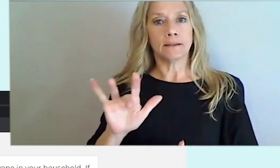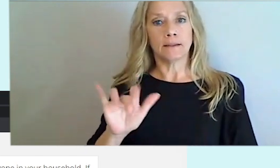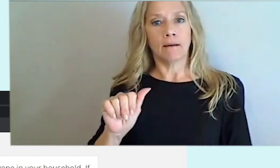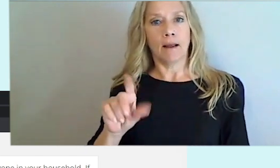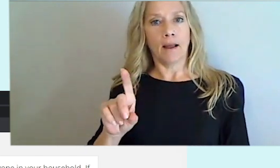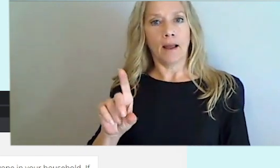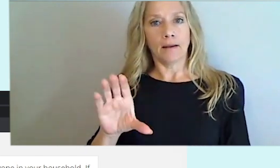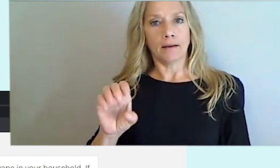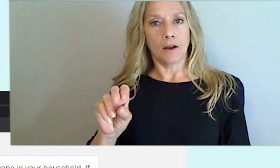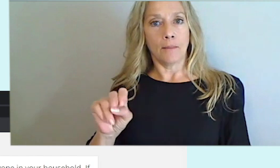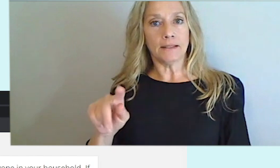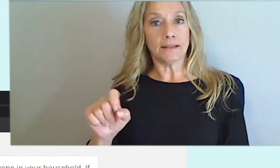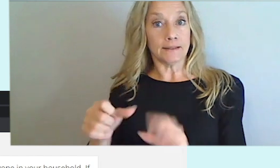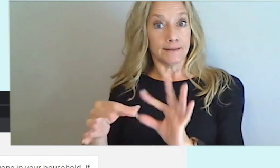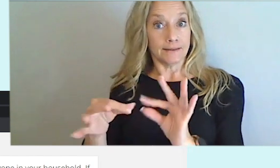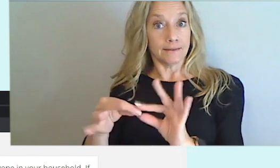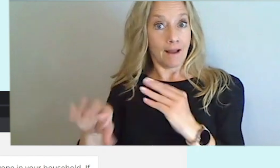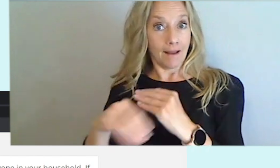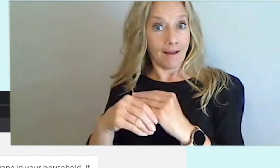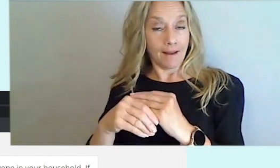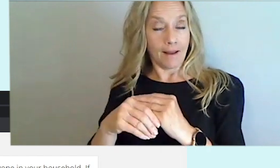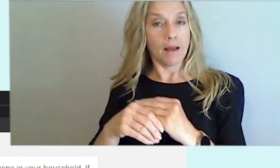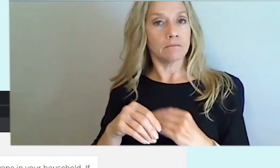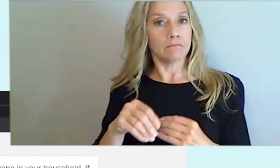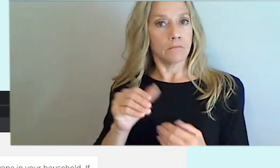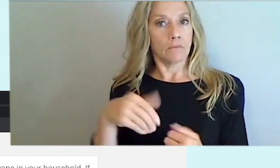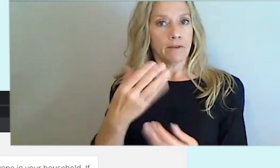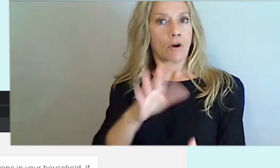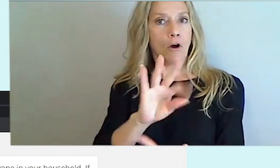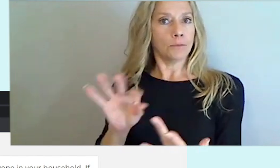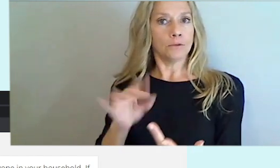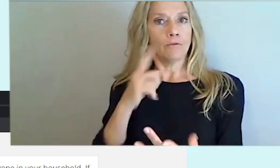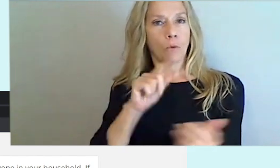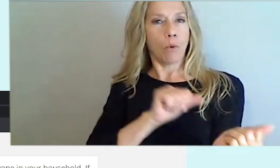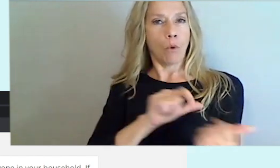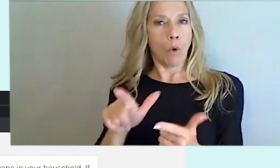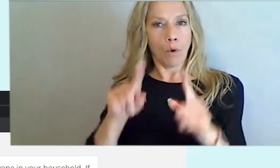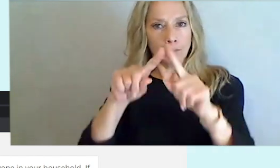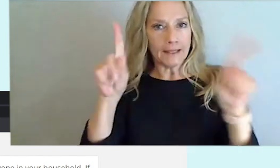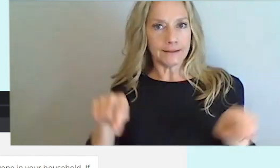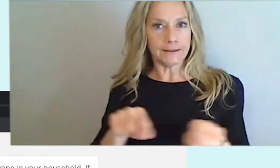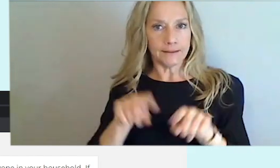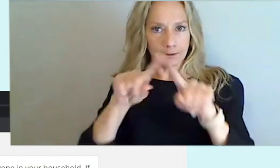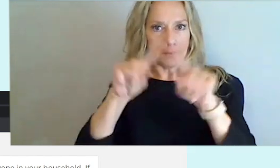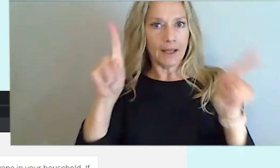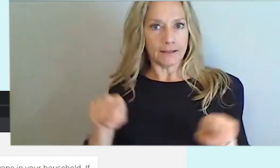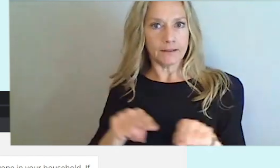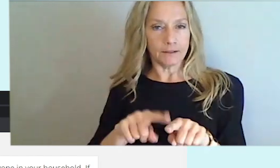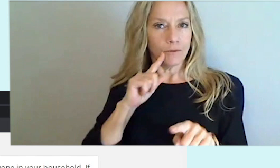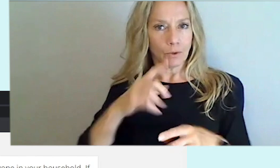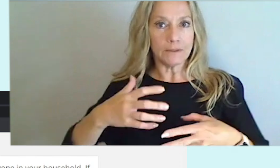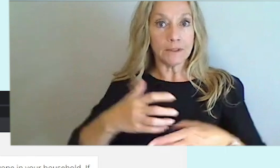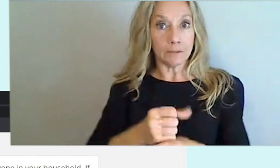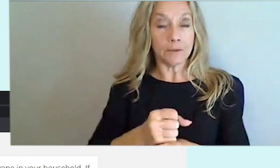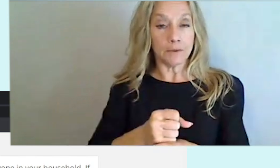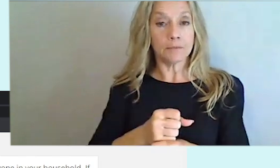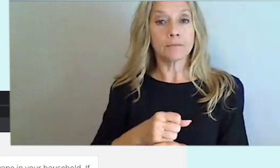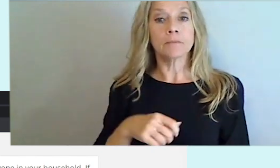Adding comments is an option available for every summary page. Once there are no more red x's on the summary page